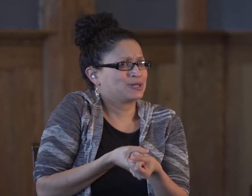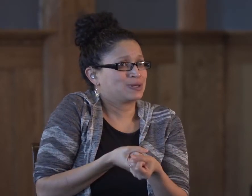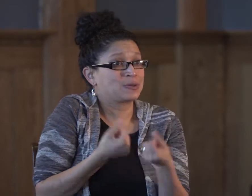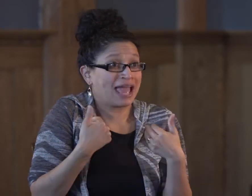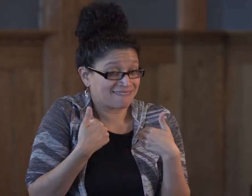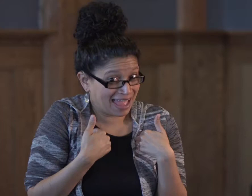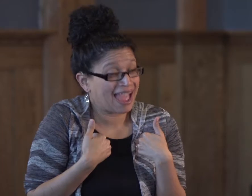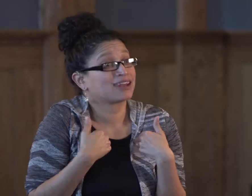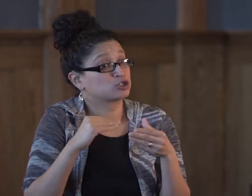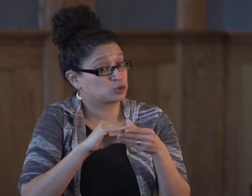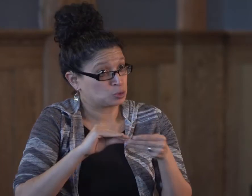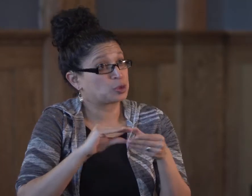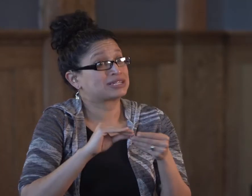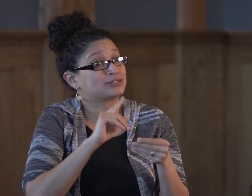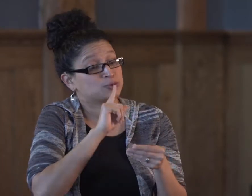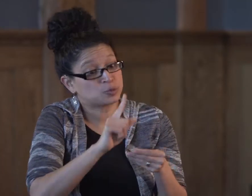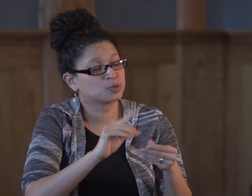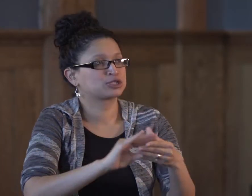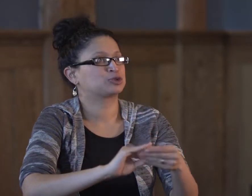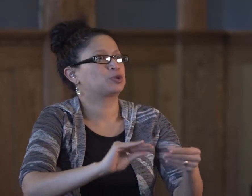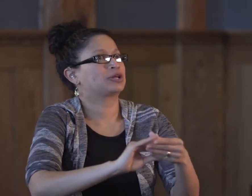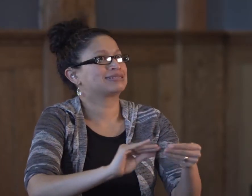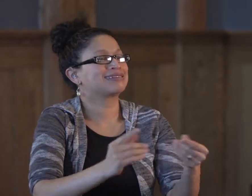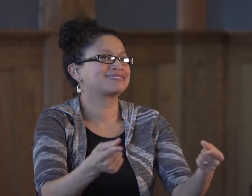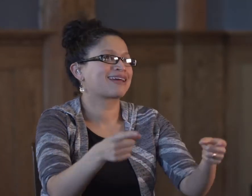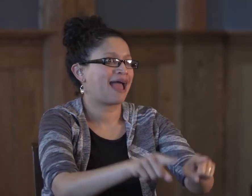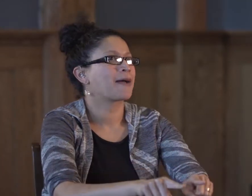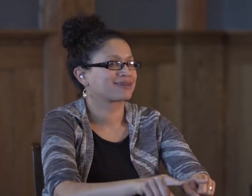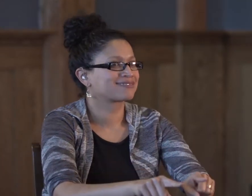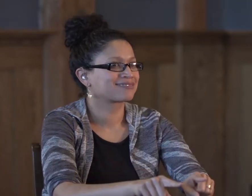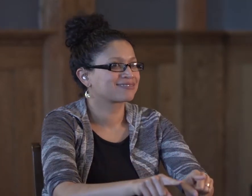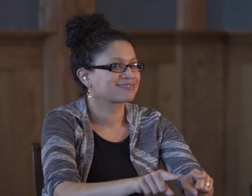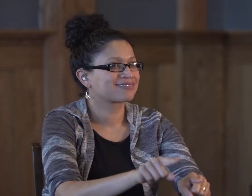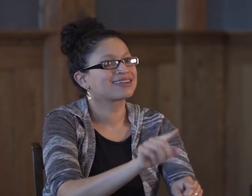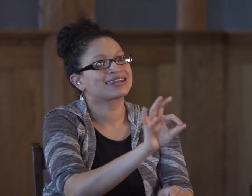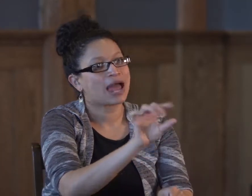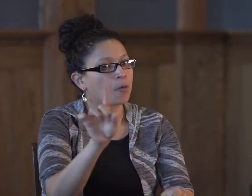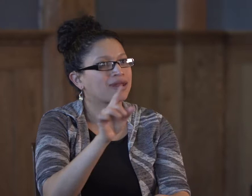hang up. And that has happened within our community and story after story, that has